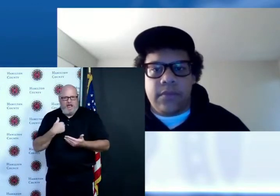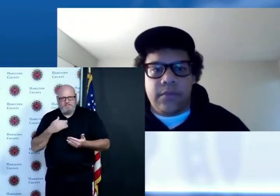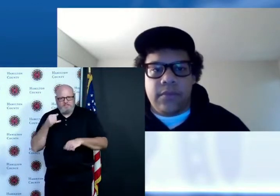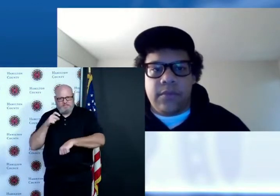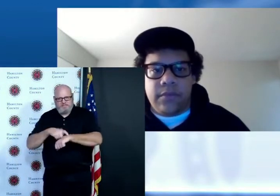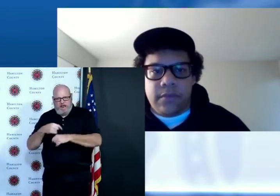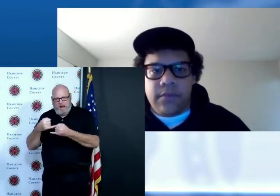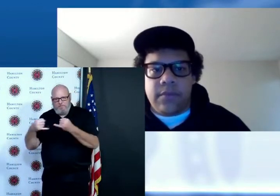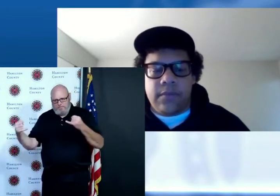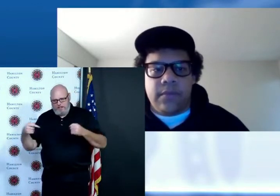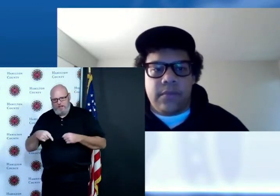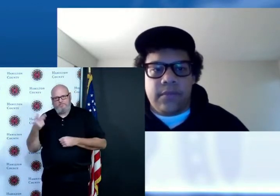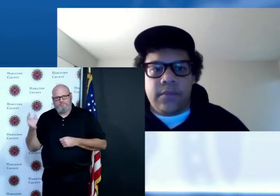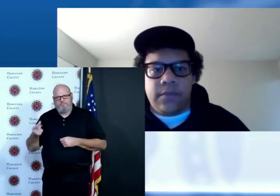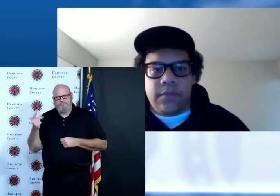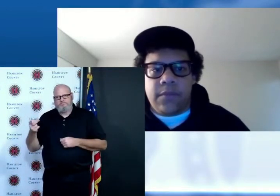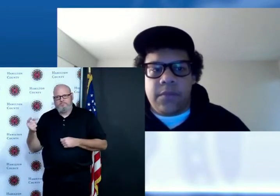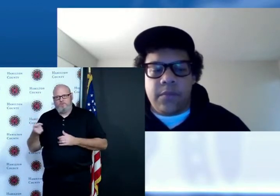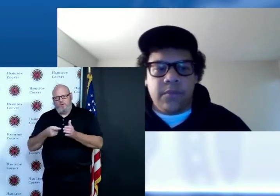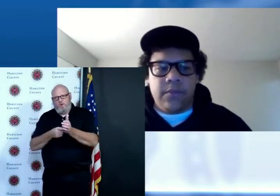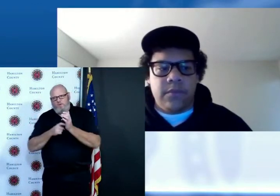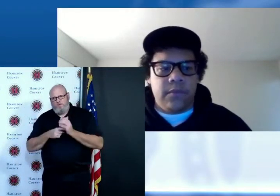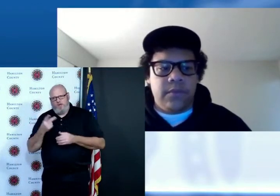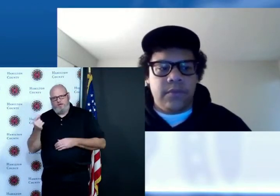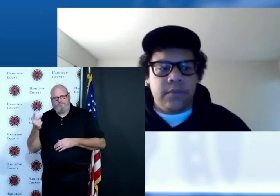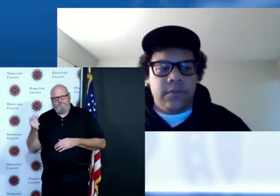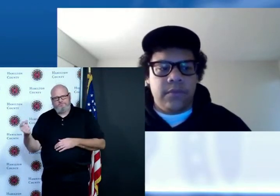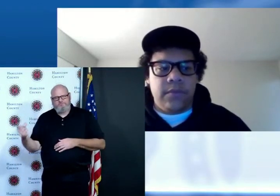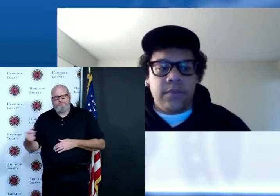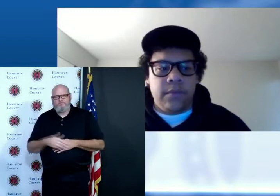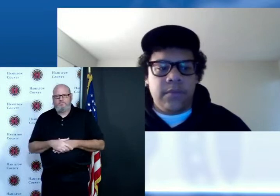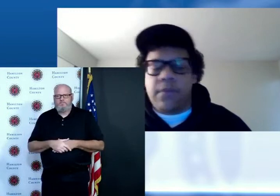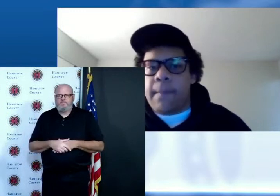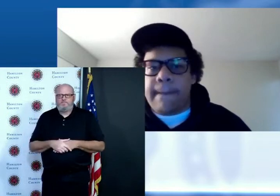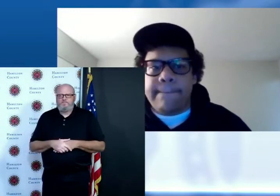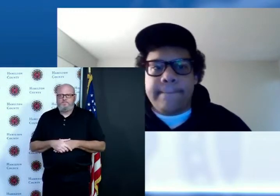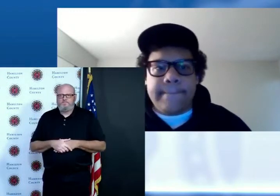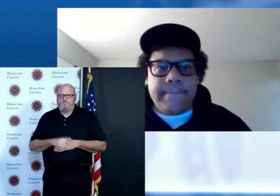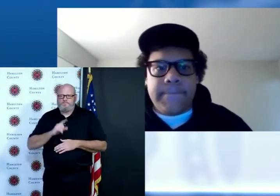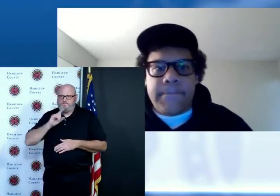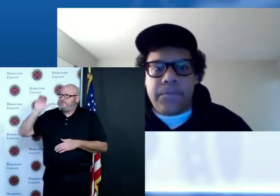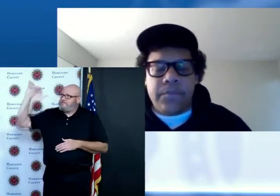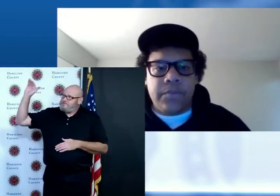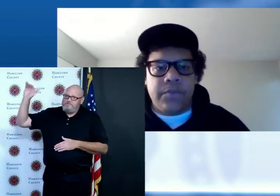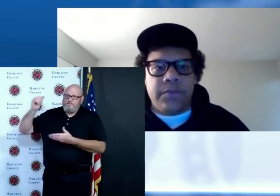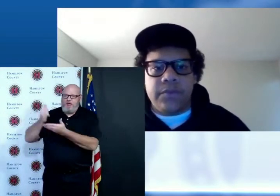give us an opportunity to be able to help people with the largest part of their water bill which is